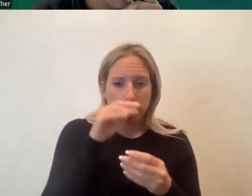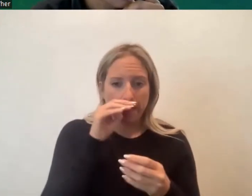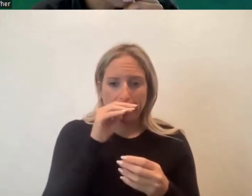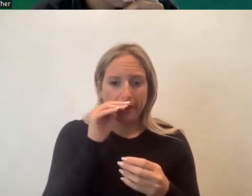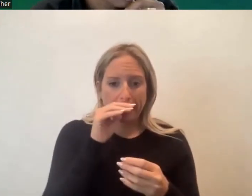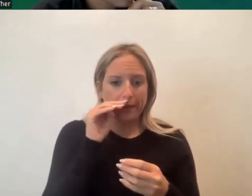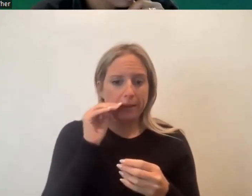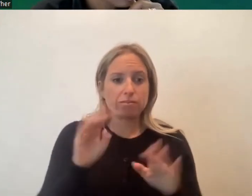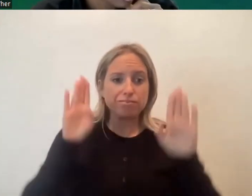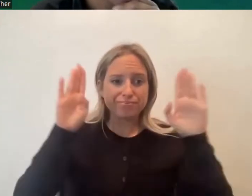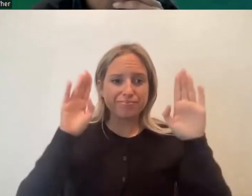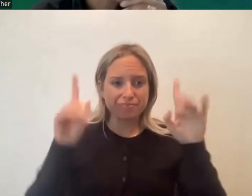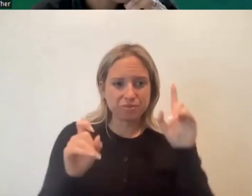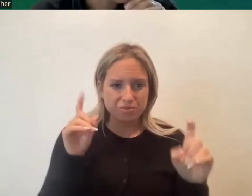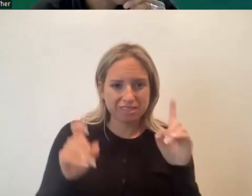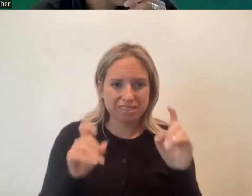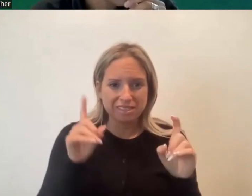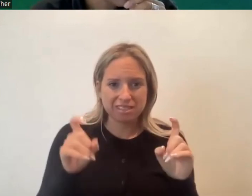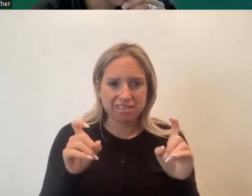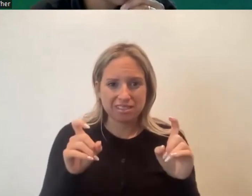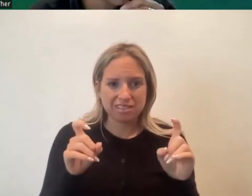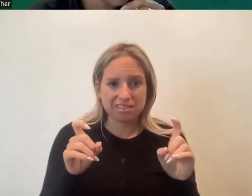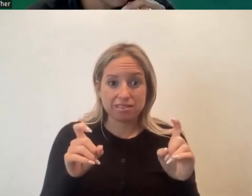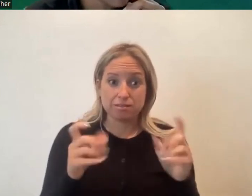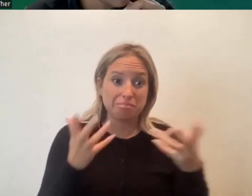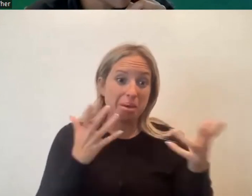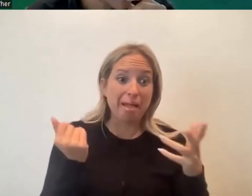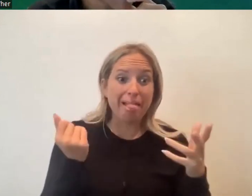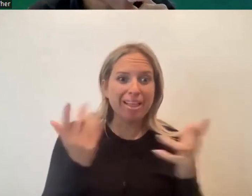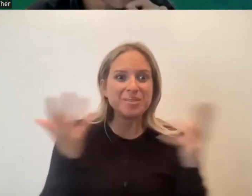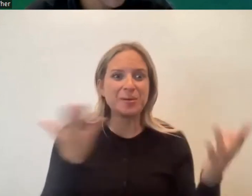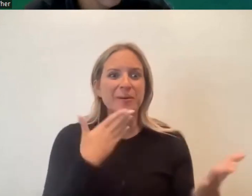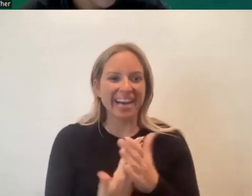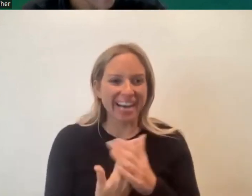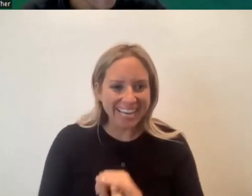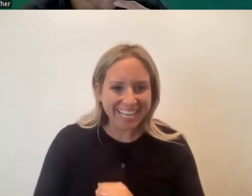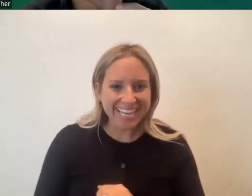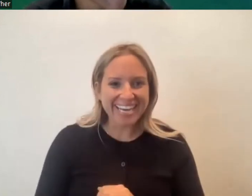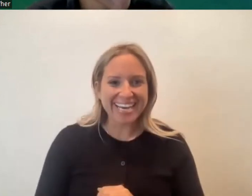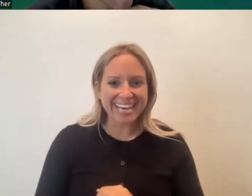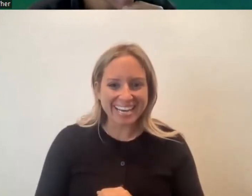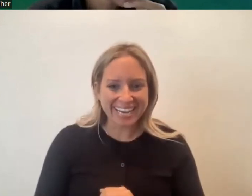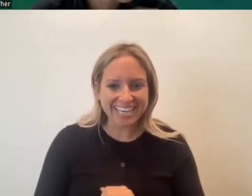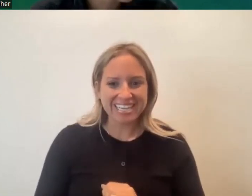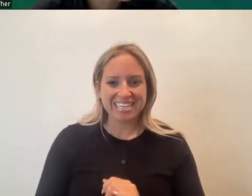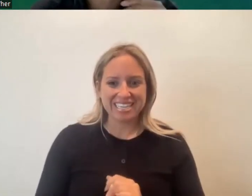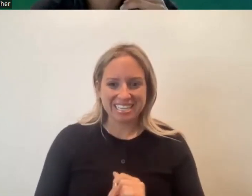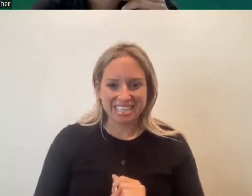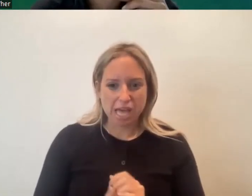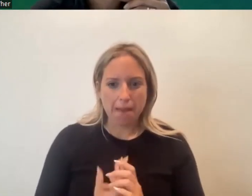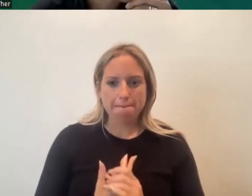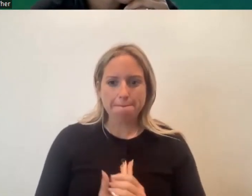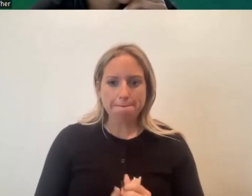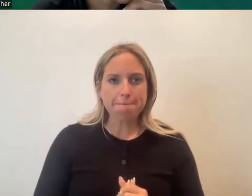great questions. Some of them are a little too good.